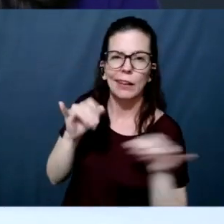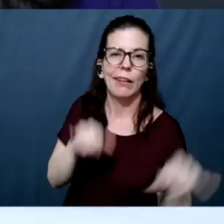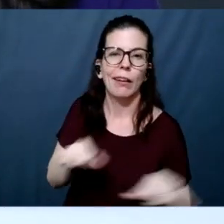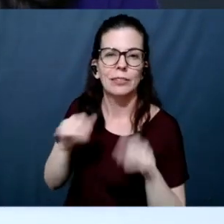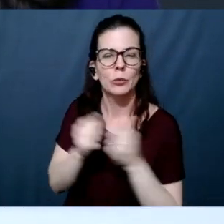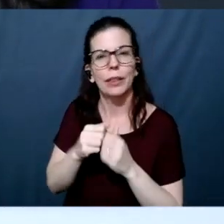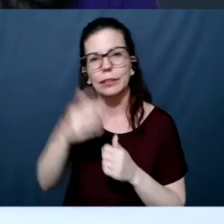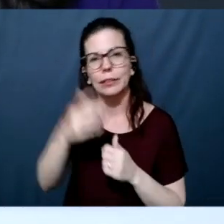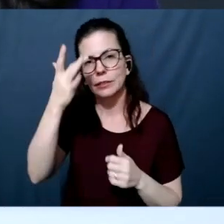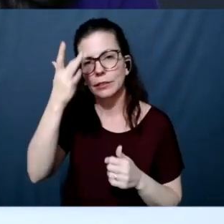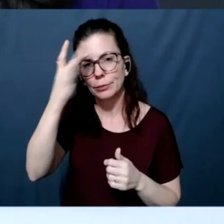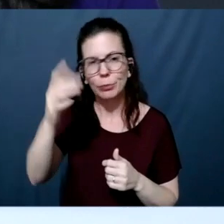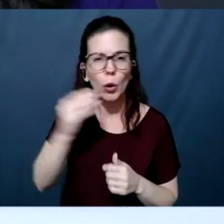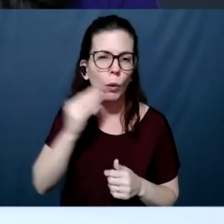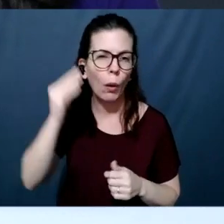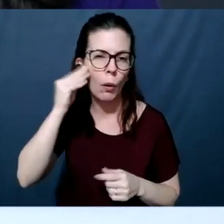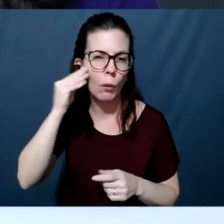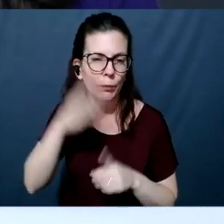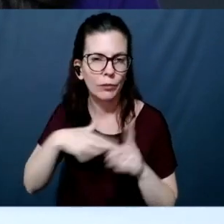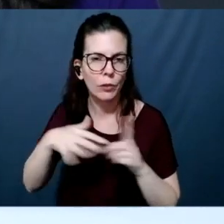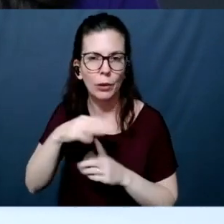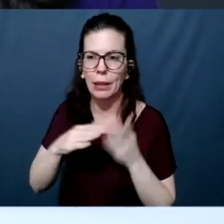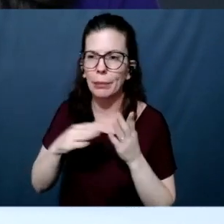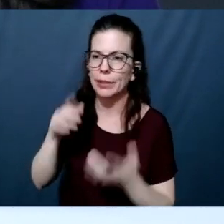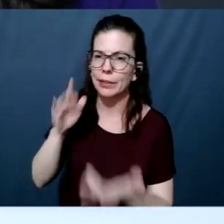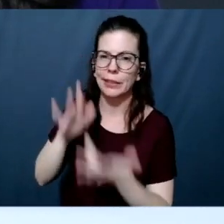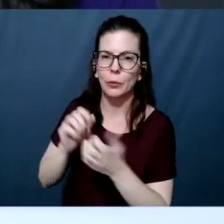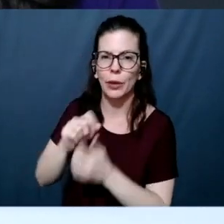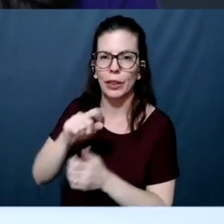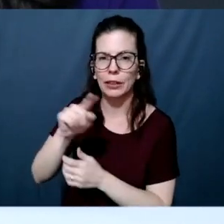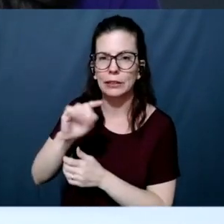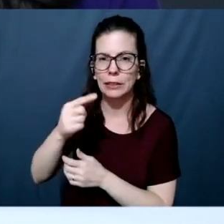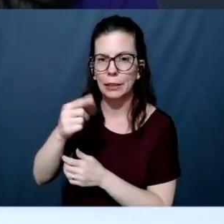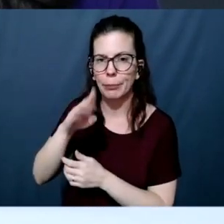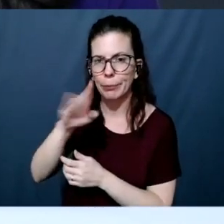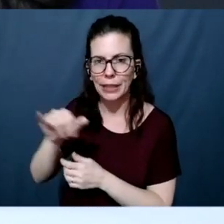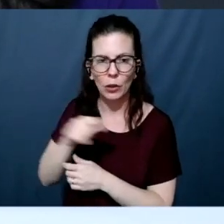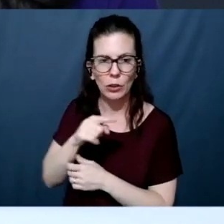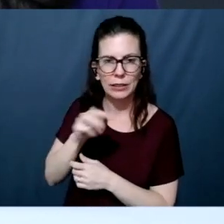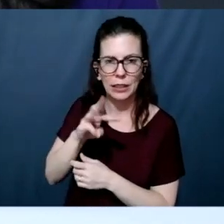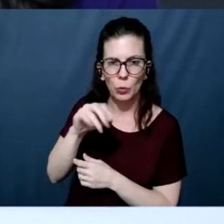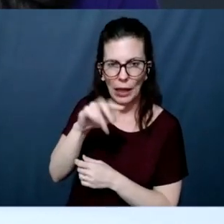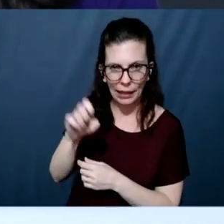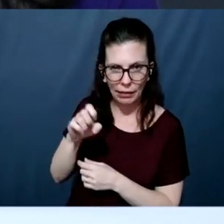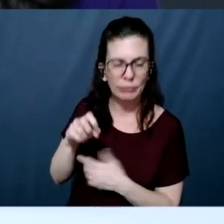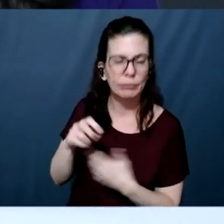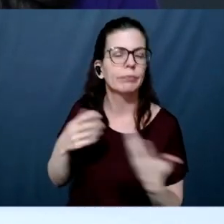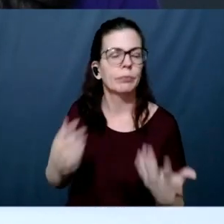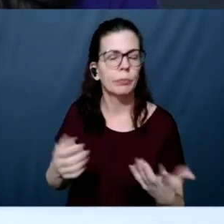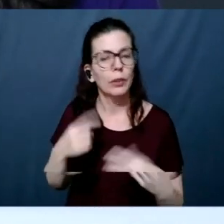where you may wanna connect to a Zigbee or Z-Wave, or to biuld in general. So one of our solutions architects actually based down